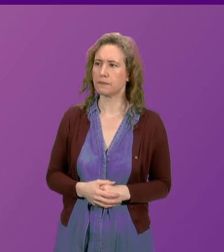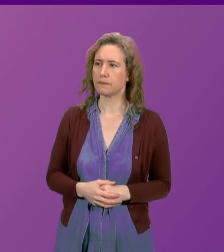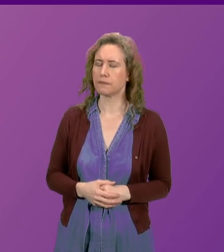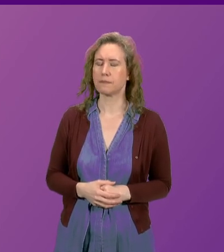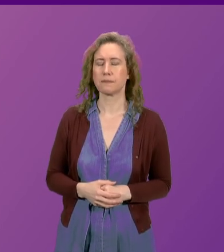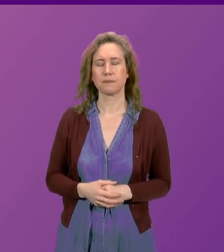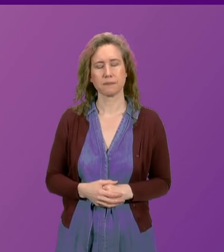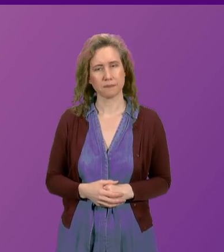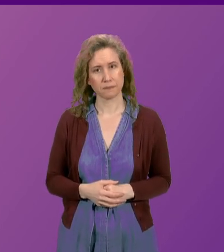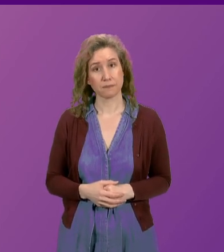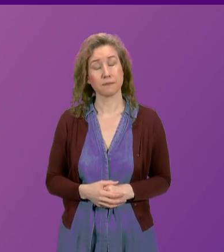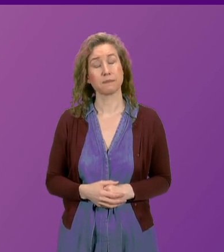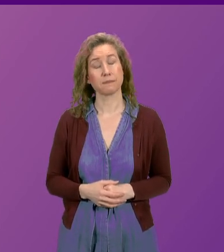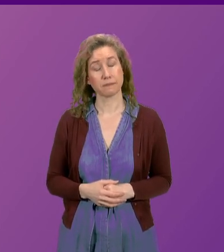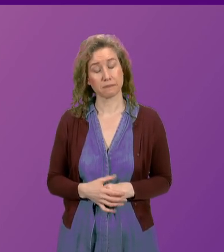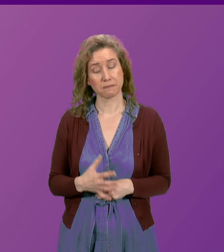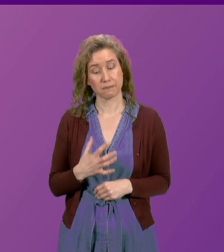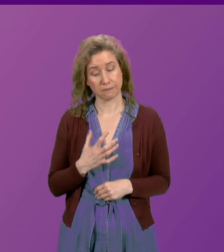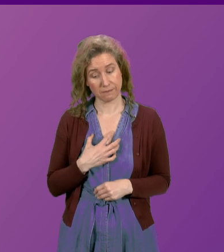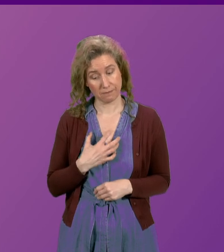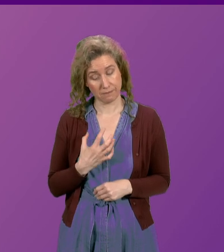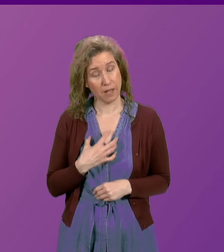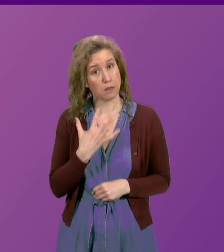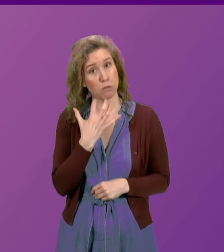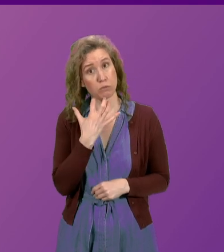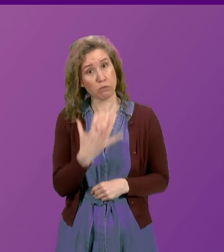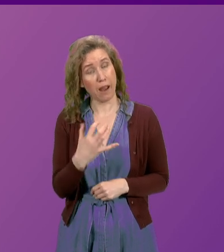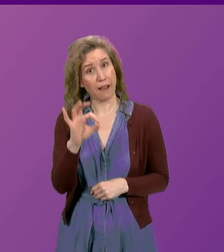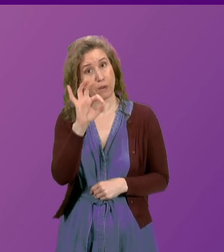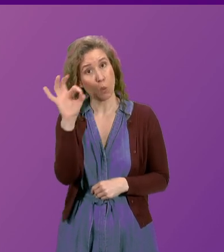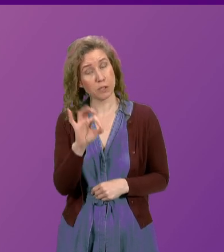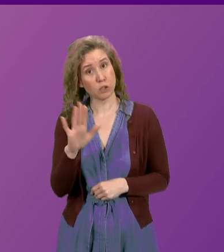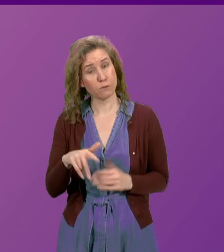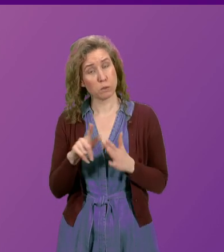That is courageous questioning from Jackie Baillie. For some considerable time, I